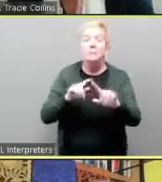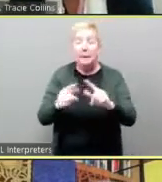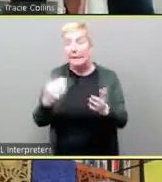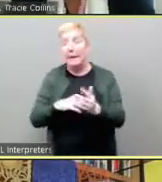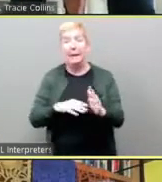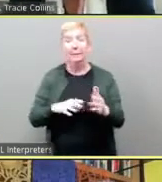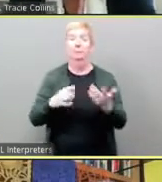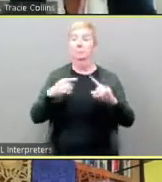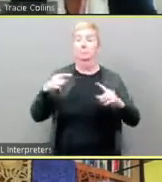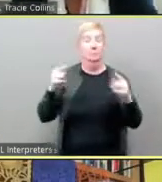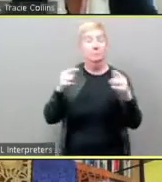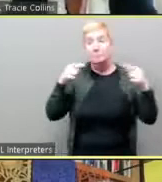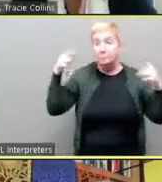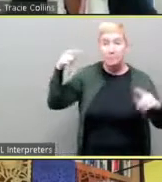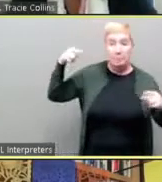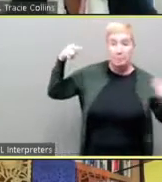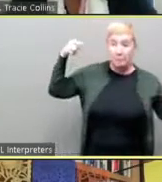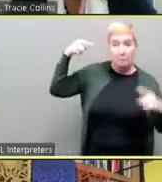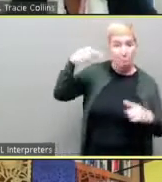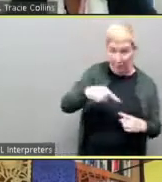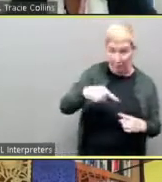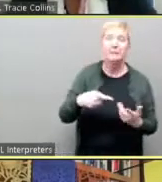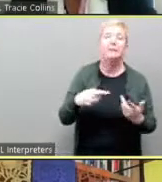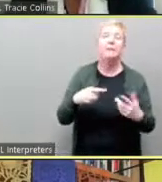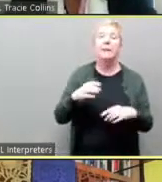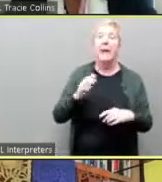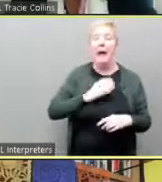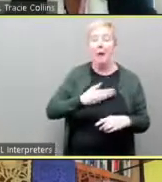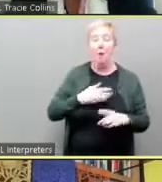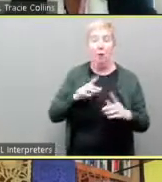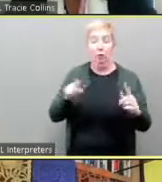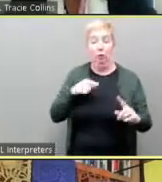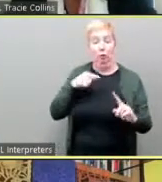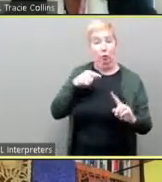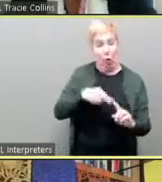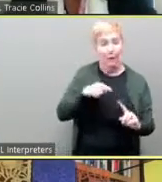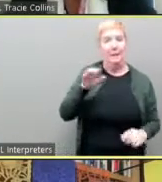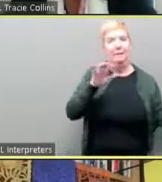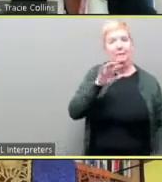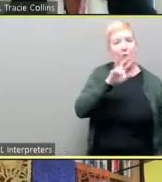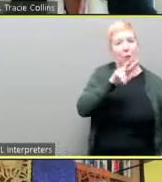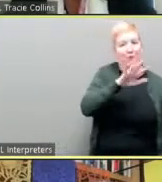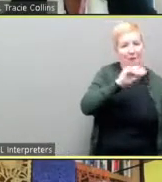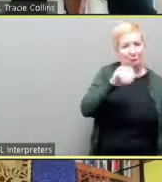In theory, the vaccine dark it was 35 today, it's 40 in two weeks, it's going